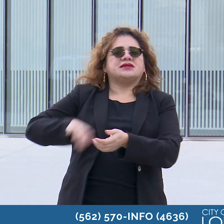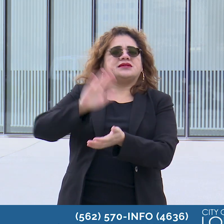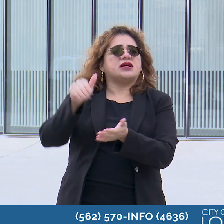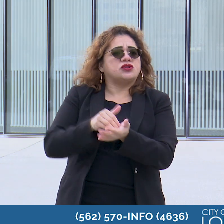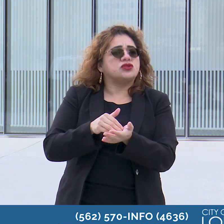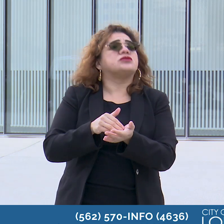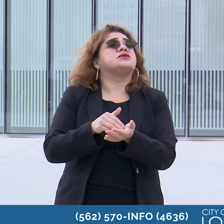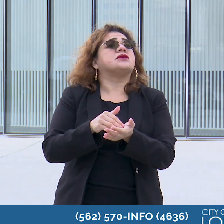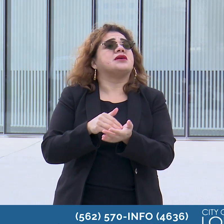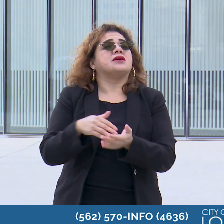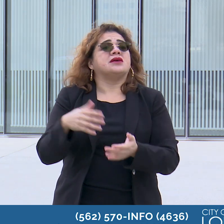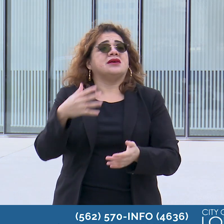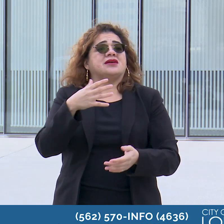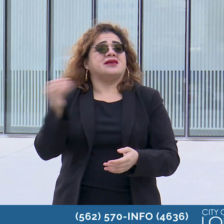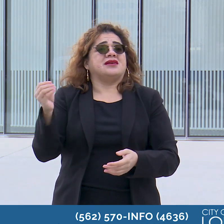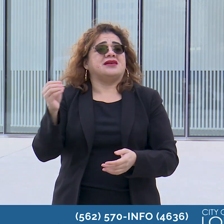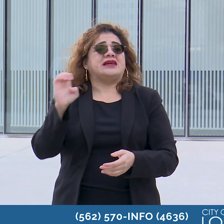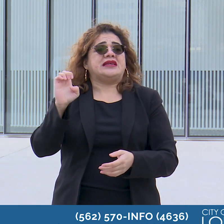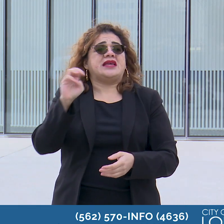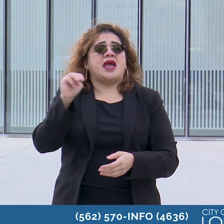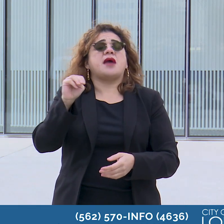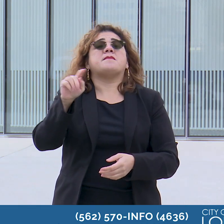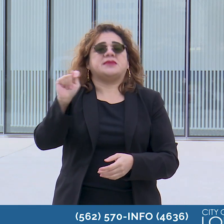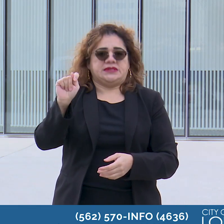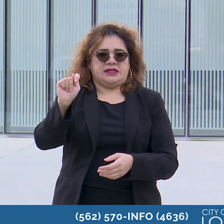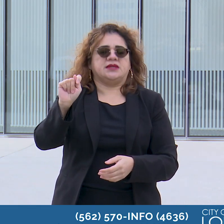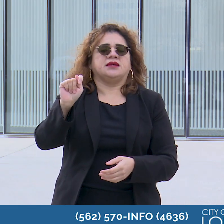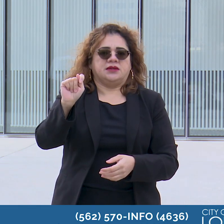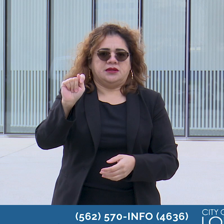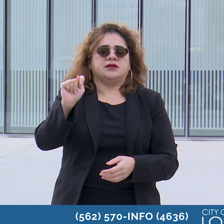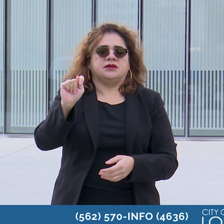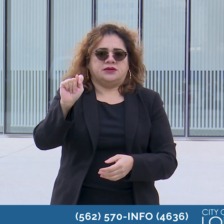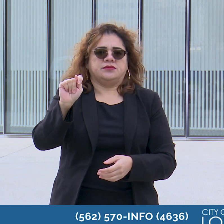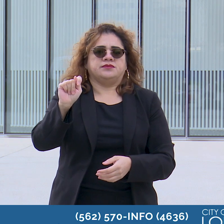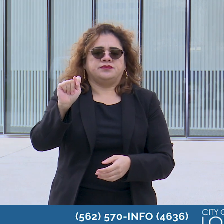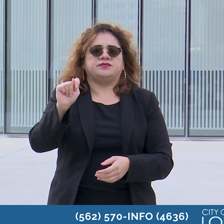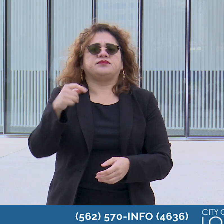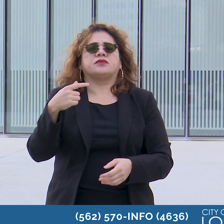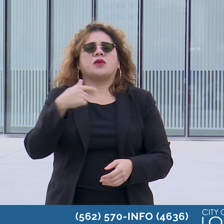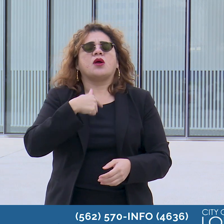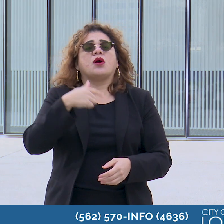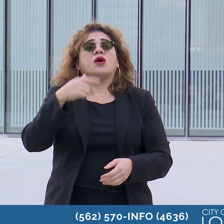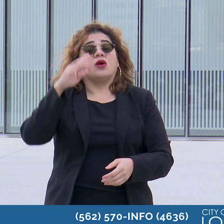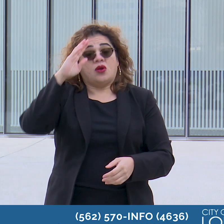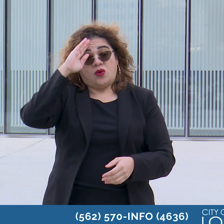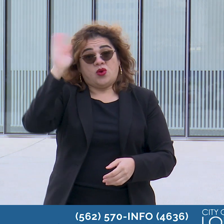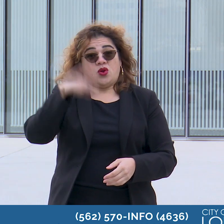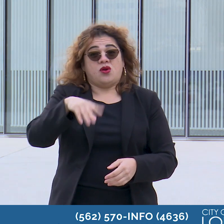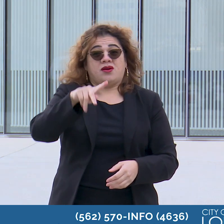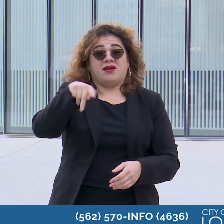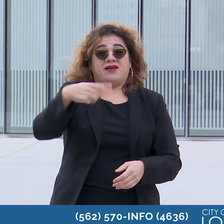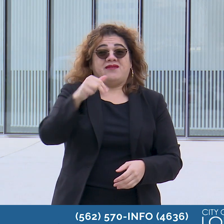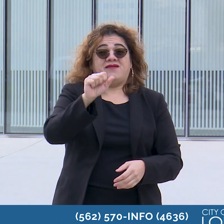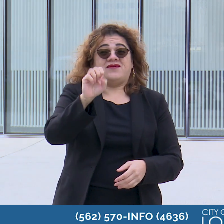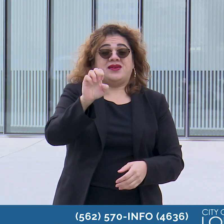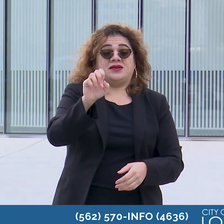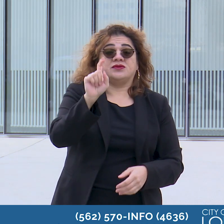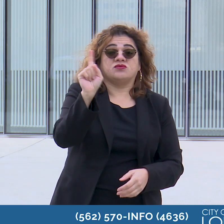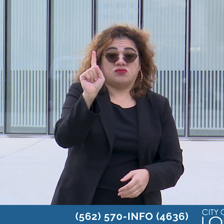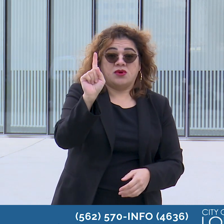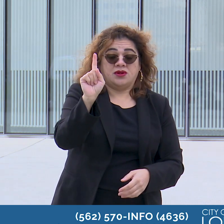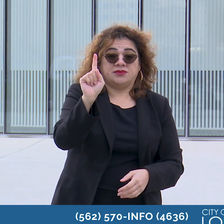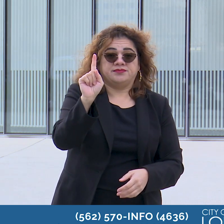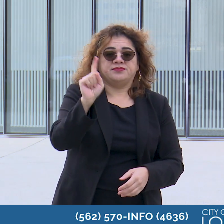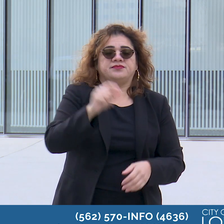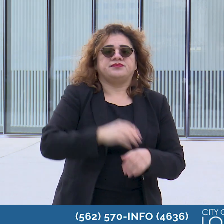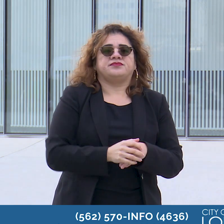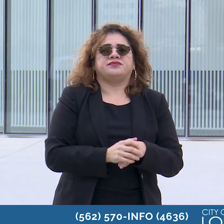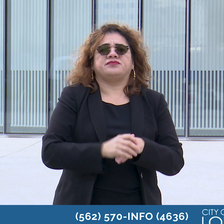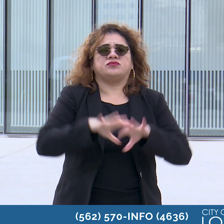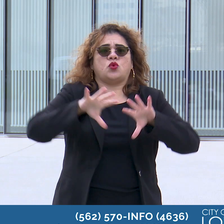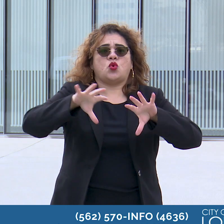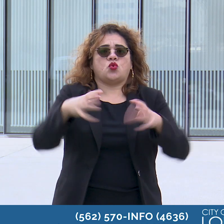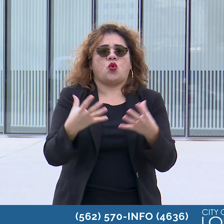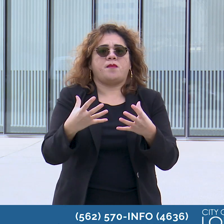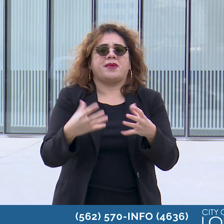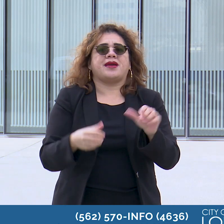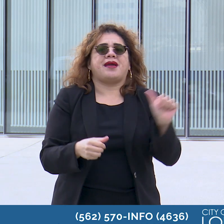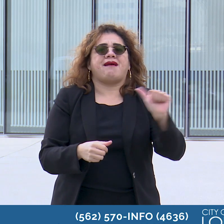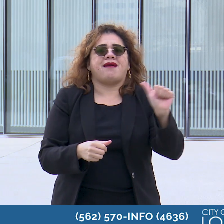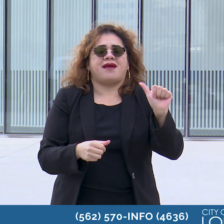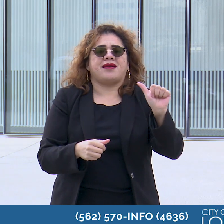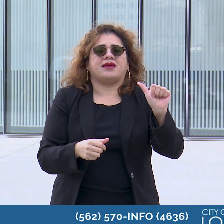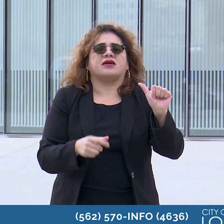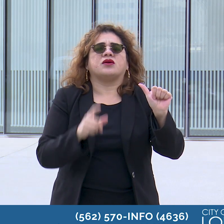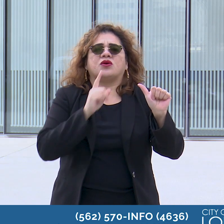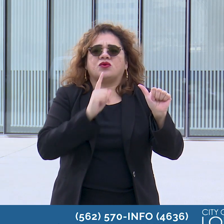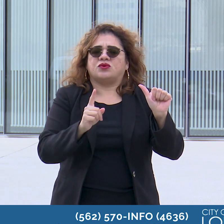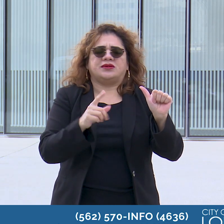So, just to review we know that in phase one group A is everyone I just discussed.